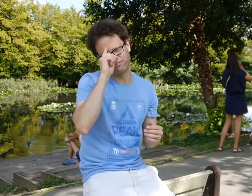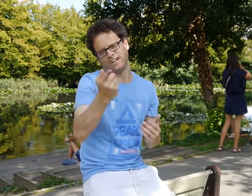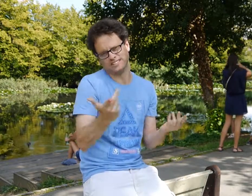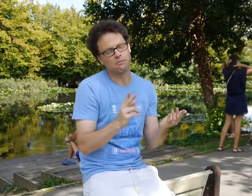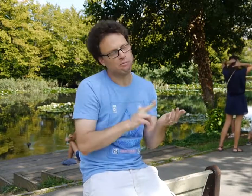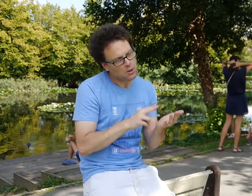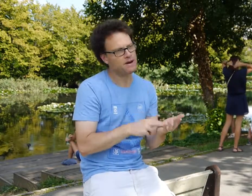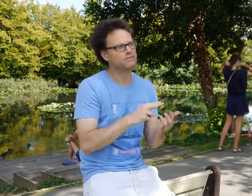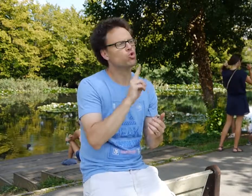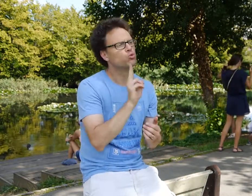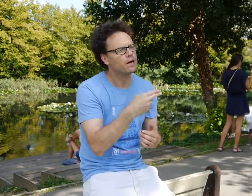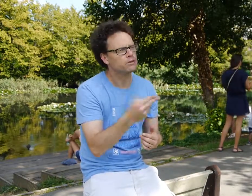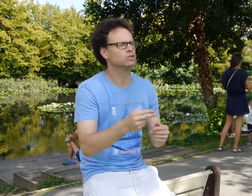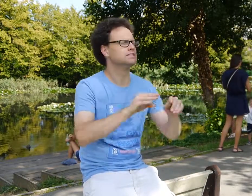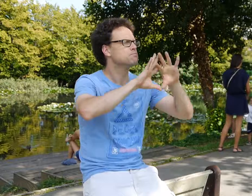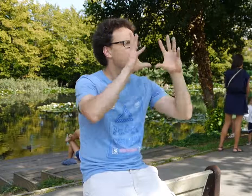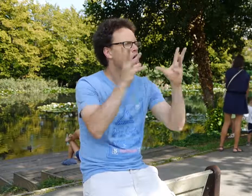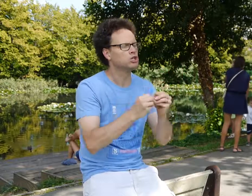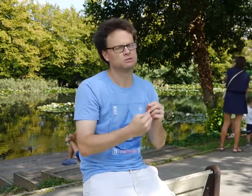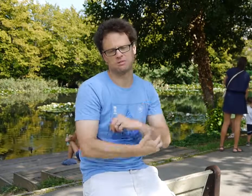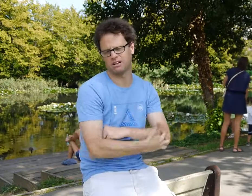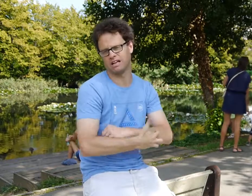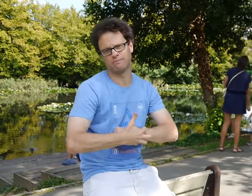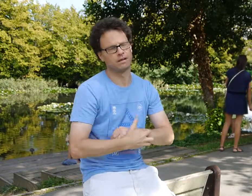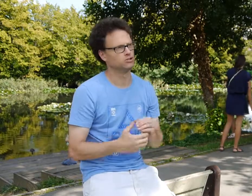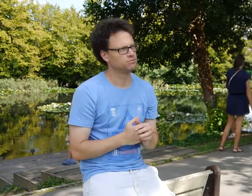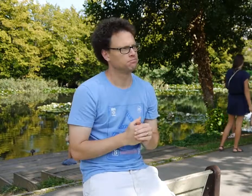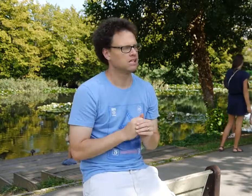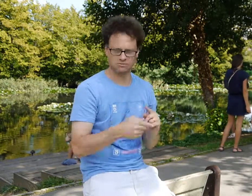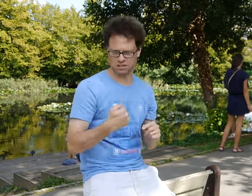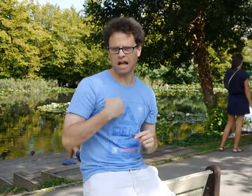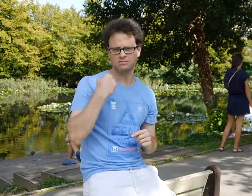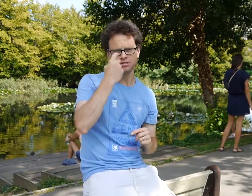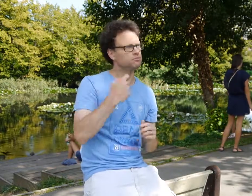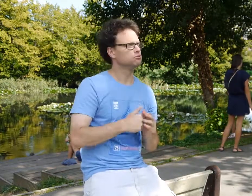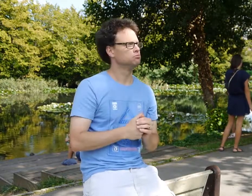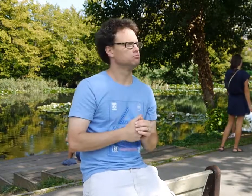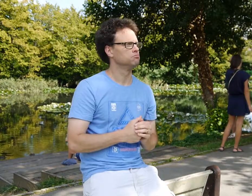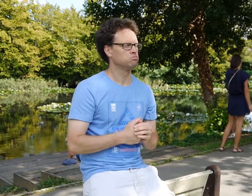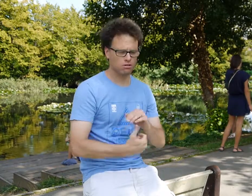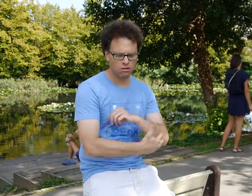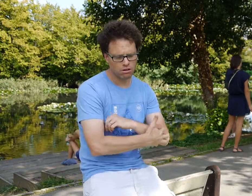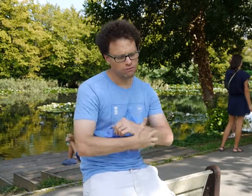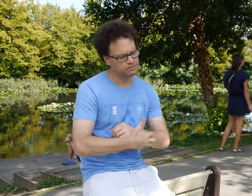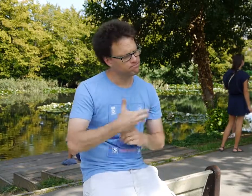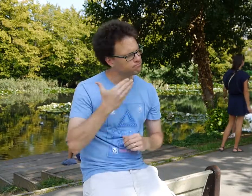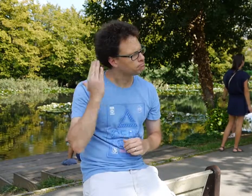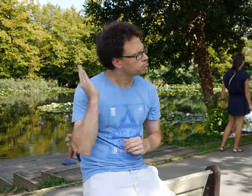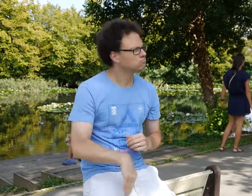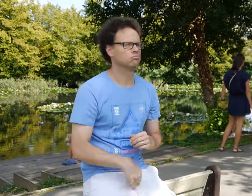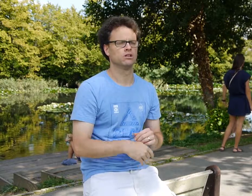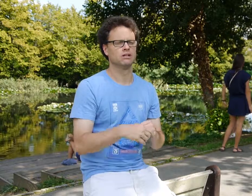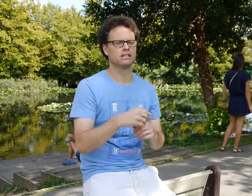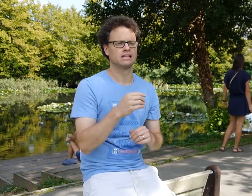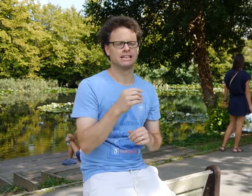We all know that in general it is difficult to survive as an artist. However, I overlook the low-paid work,